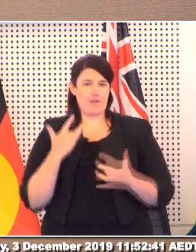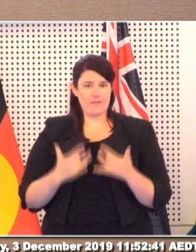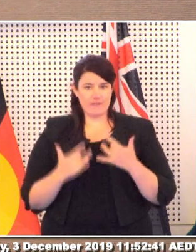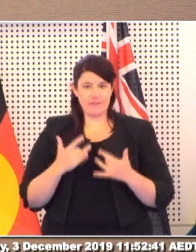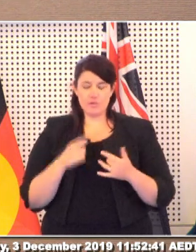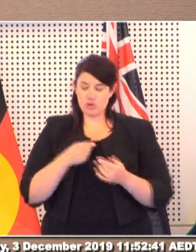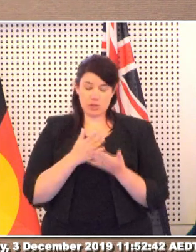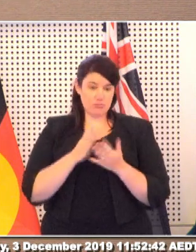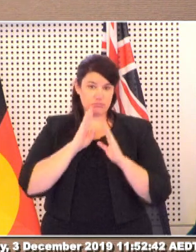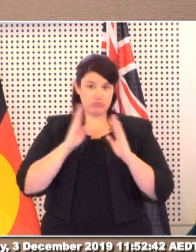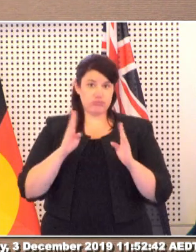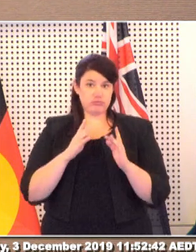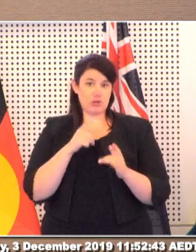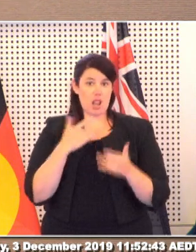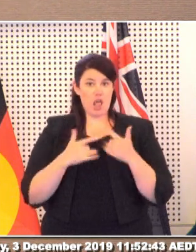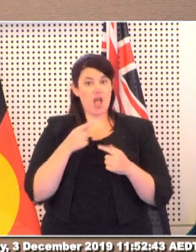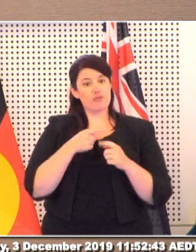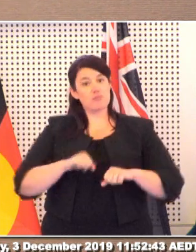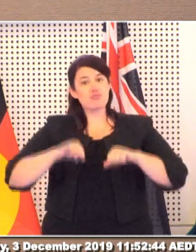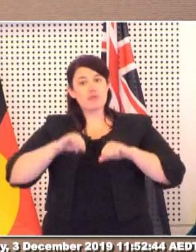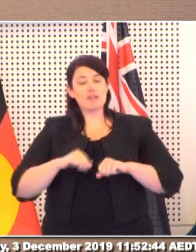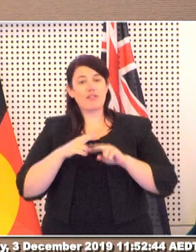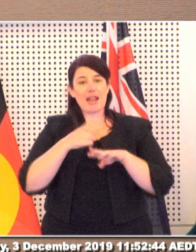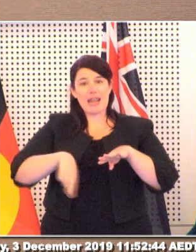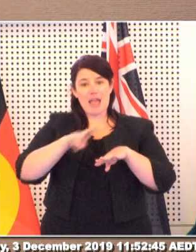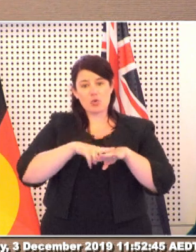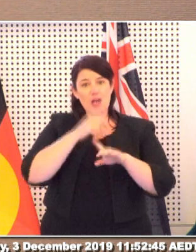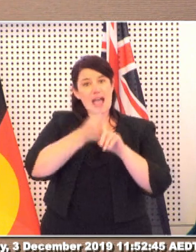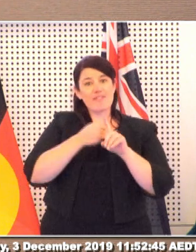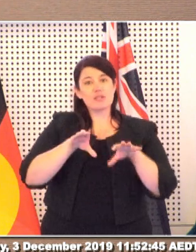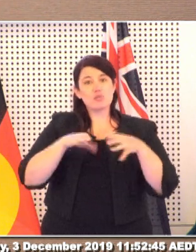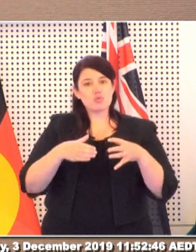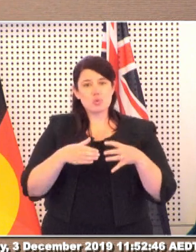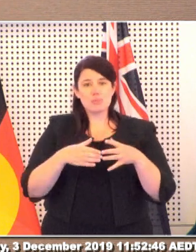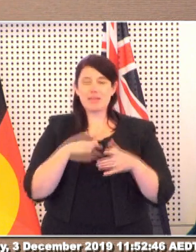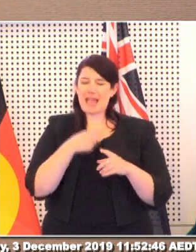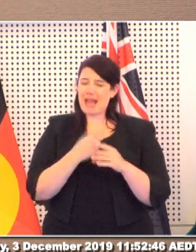She was the President of a national advocacy organisation and she had a wide circle of friends. She was a very well loved woman.